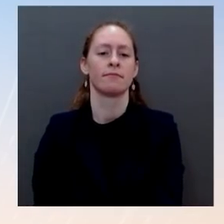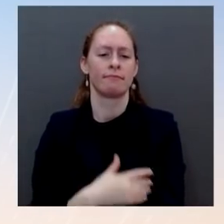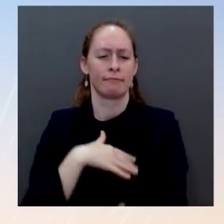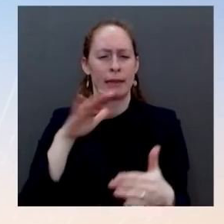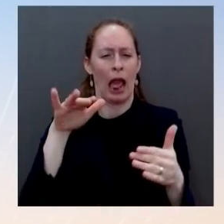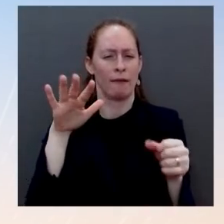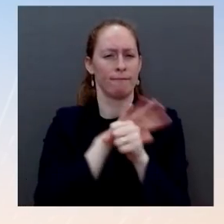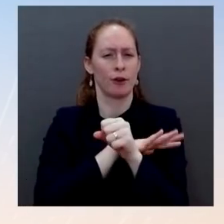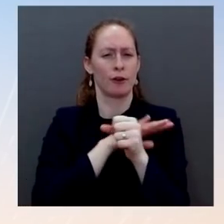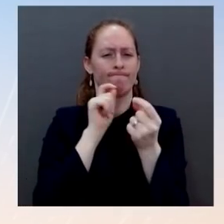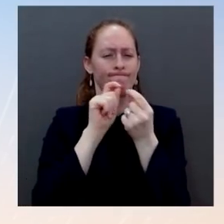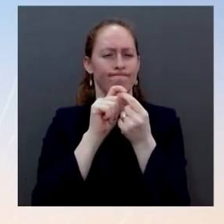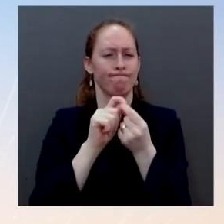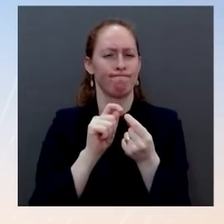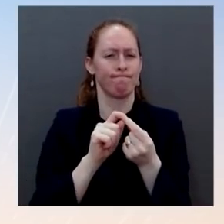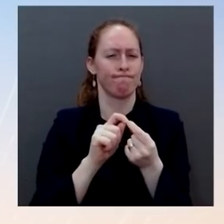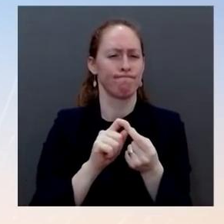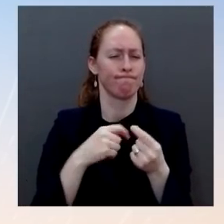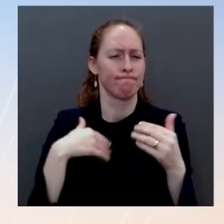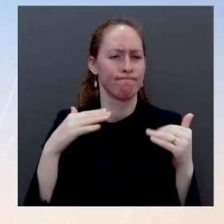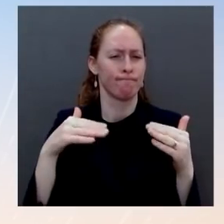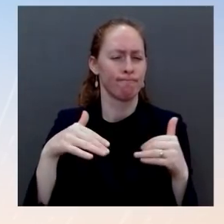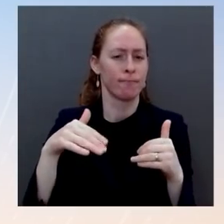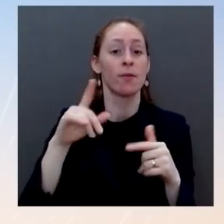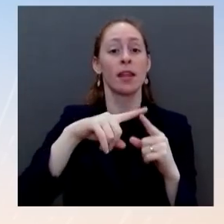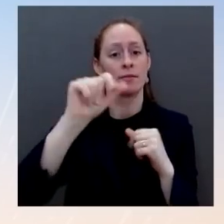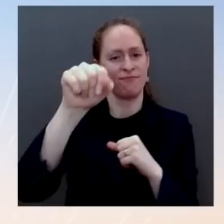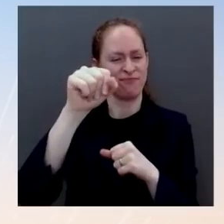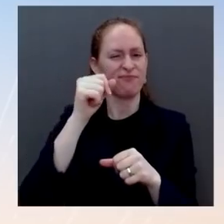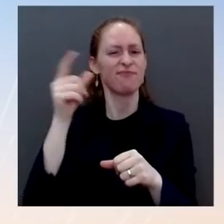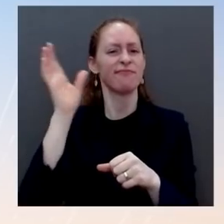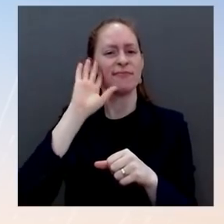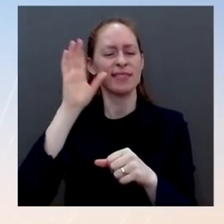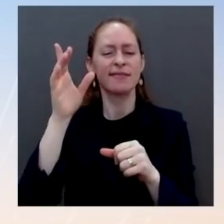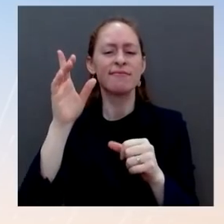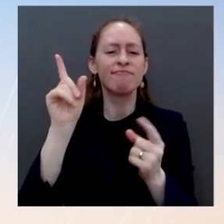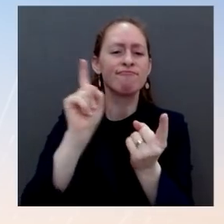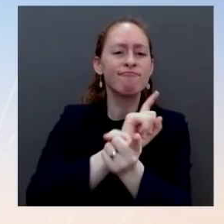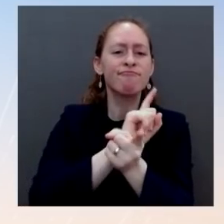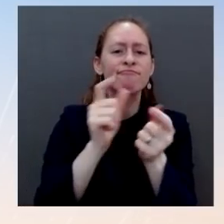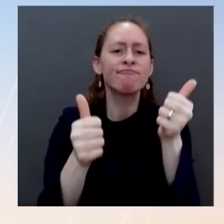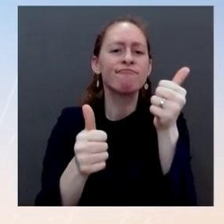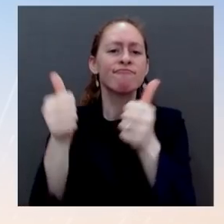who have been, obviously, dealing with the aftermath and the many families who have been going through a devastating time